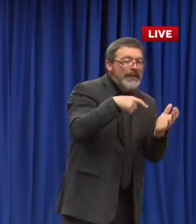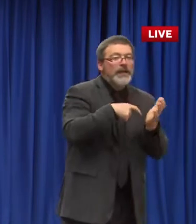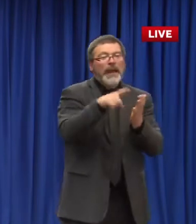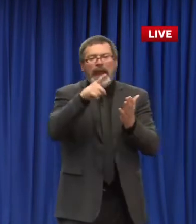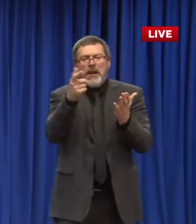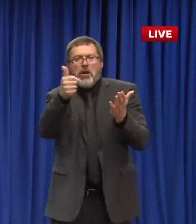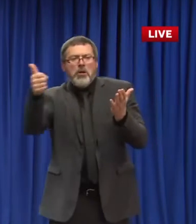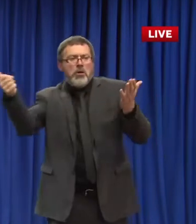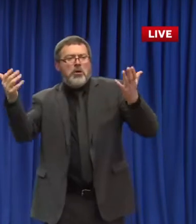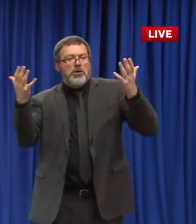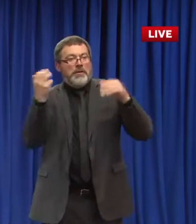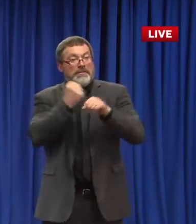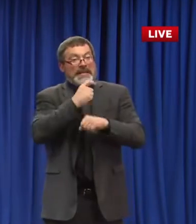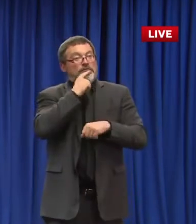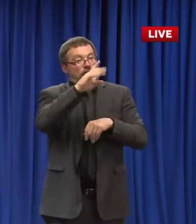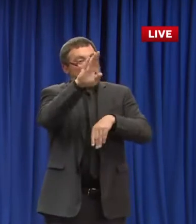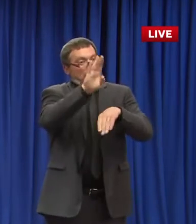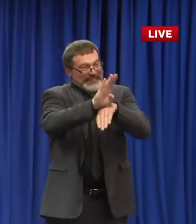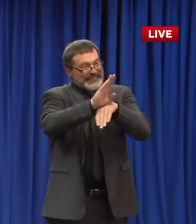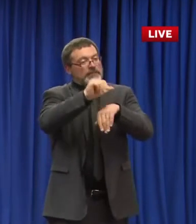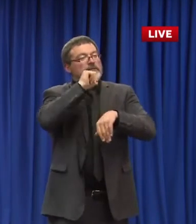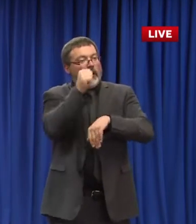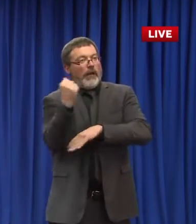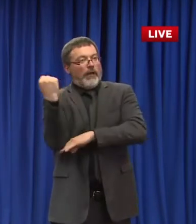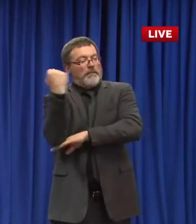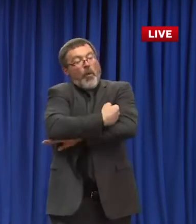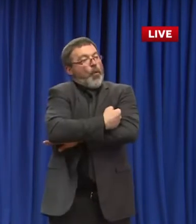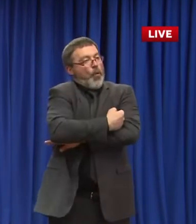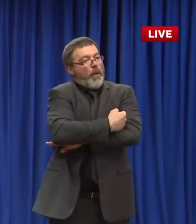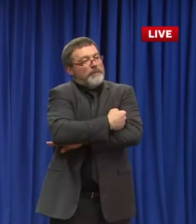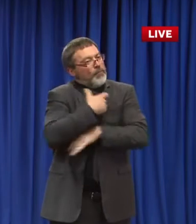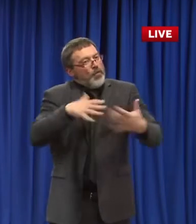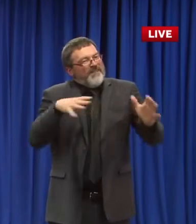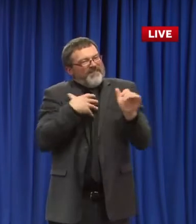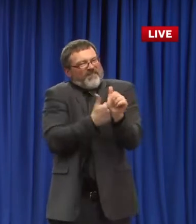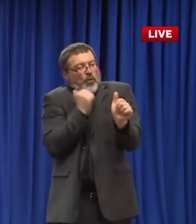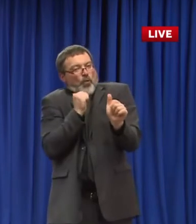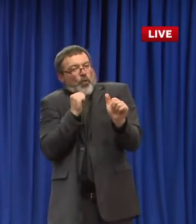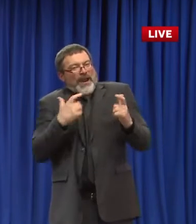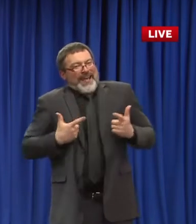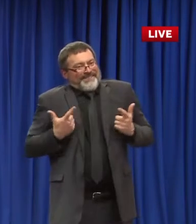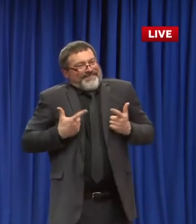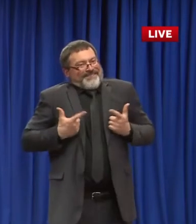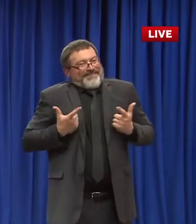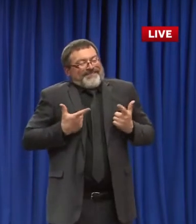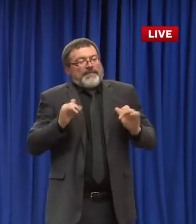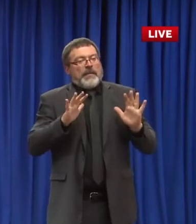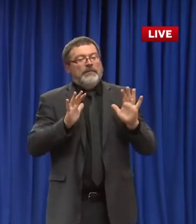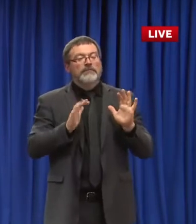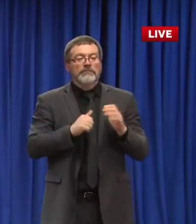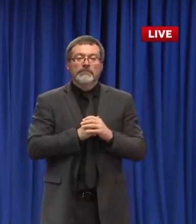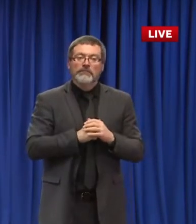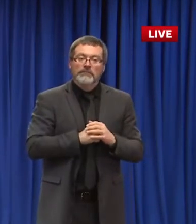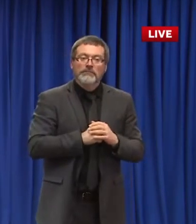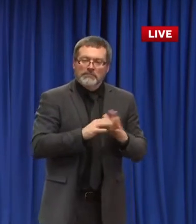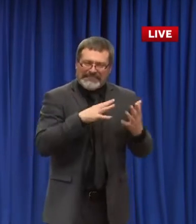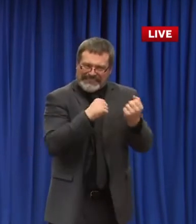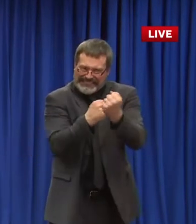KEEP THE UTILITIES GOING KEEP THE LIGHTS ON MAKE SURE THEY DON’T DEFAULT OR GO INTO FORECLOSURE AS THEY KIND OF RAMP UP AS WE GET BUSINESSES GOING BACK IN NEW HAMPSHIRE AND ACROSS NEW ENGLAND.